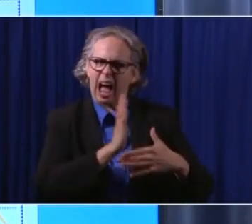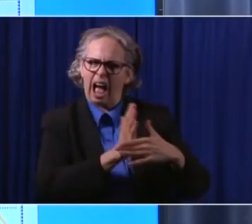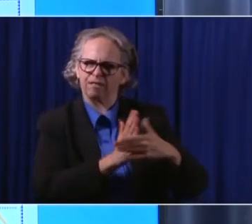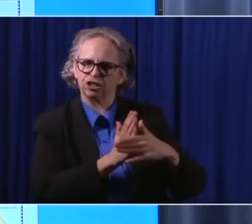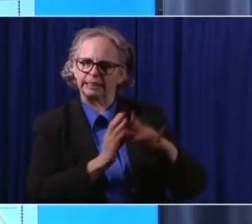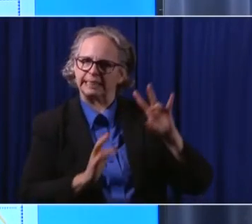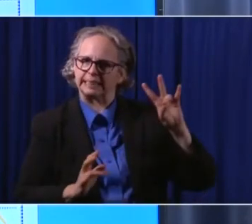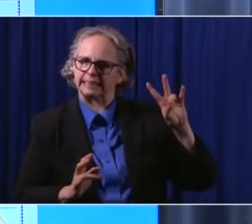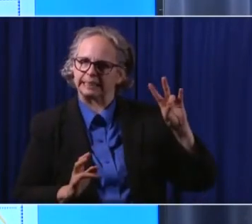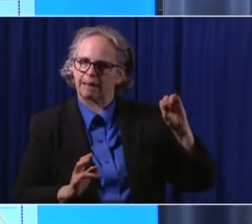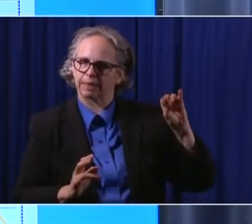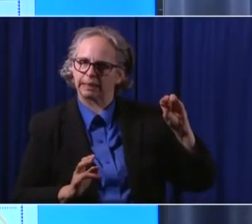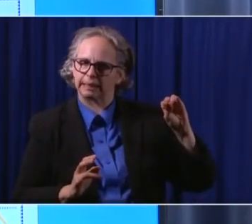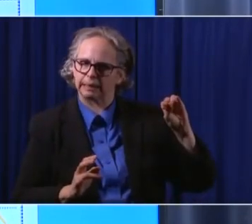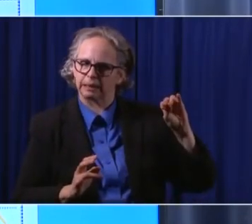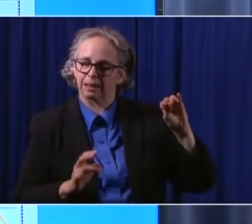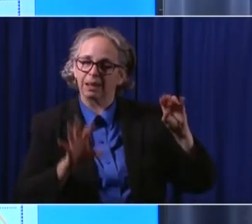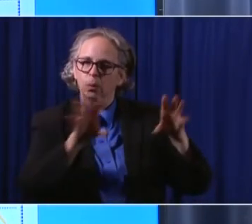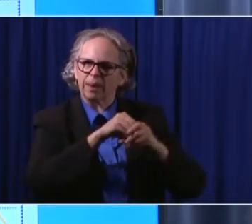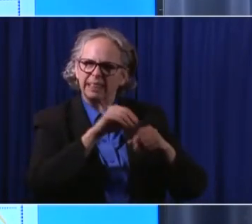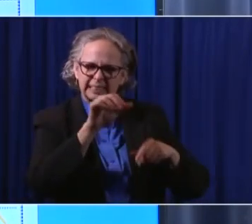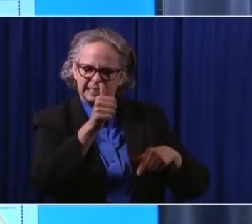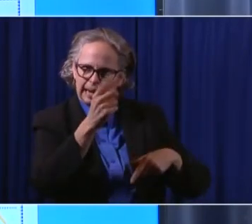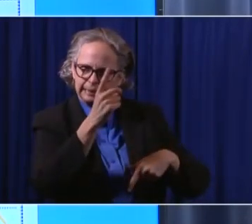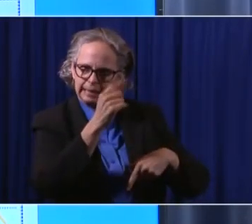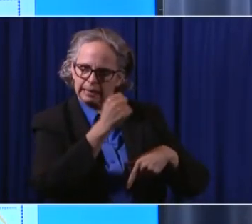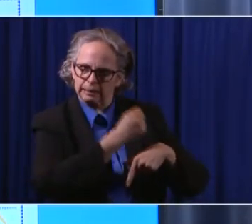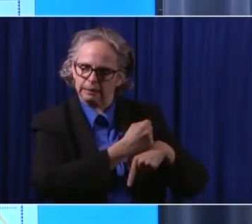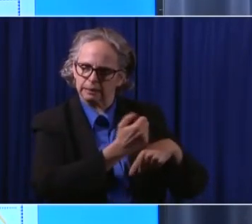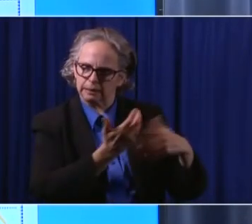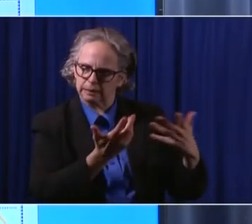21 DAY AVERAGE.